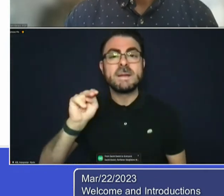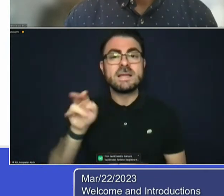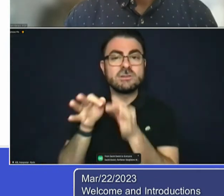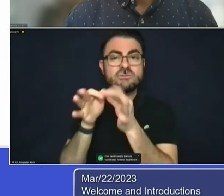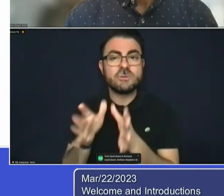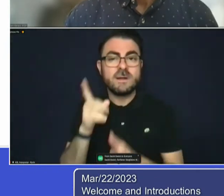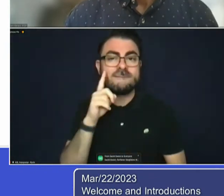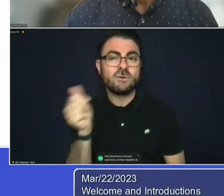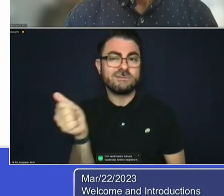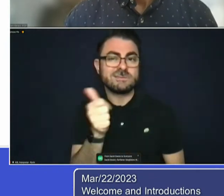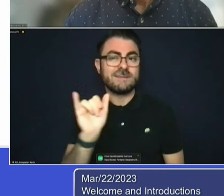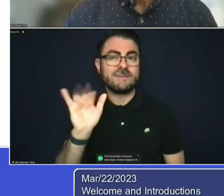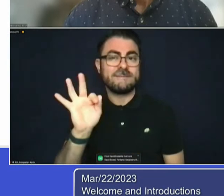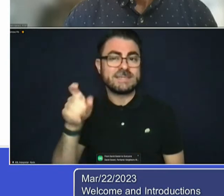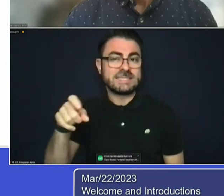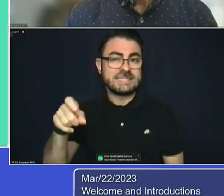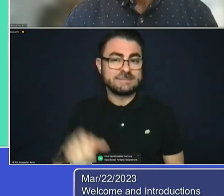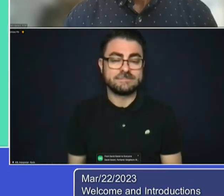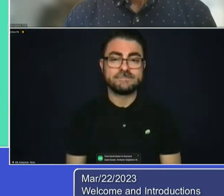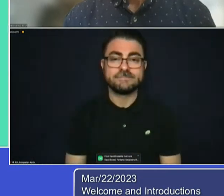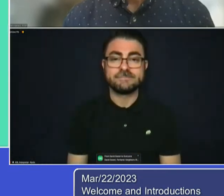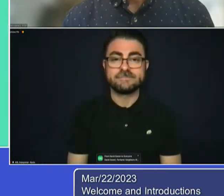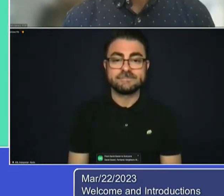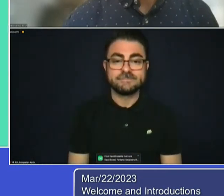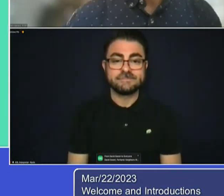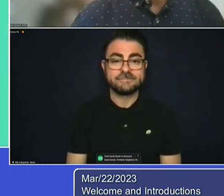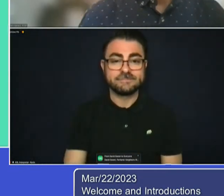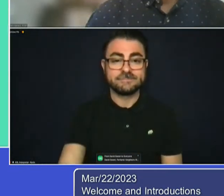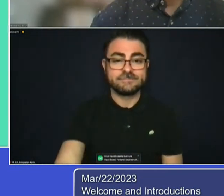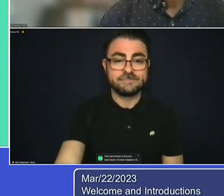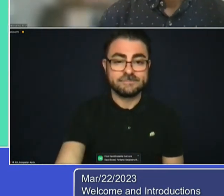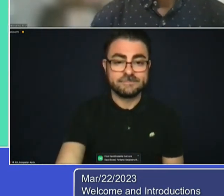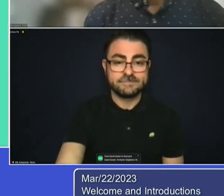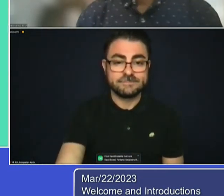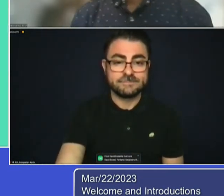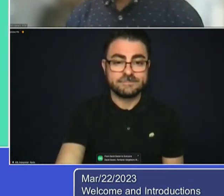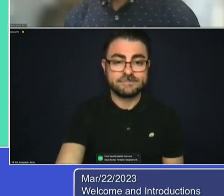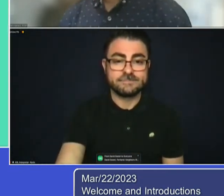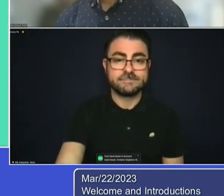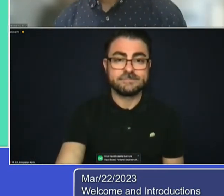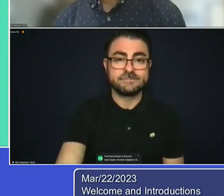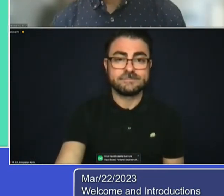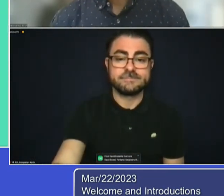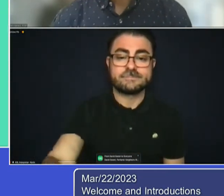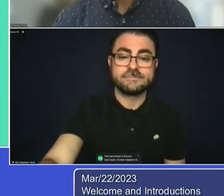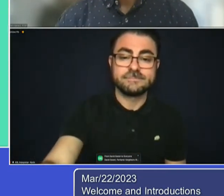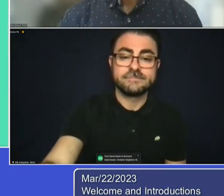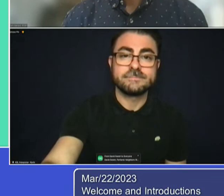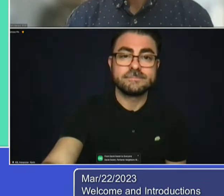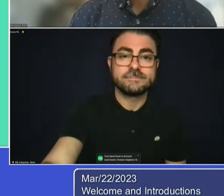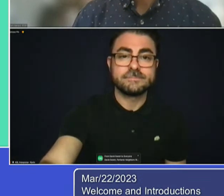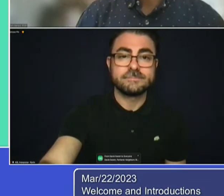IF YOU NEED THAT, PLEASE PIN THE INTERPRETERS ON YOUR OWN SCREEN.